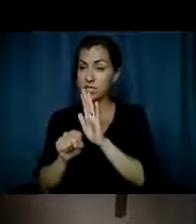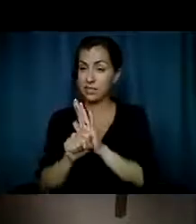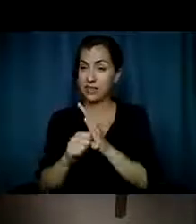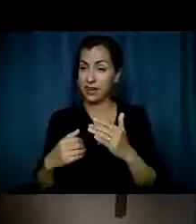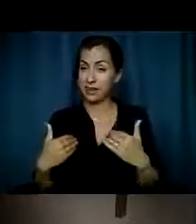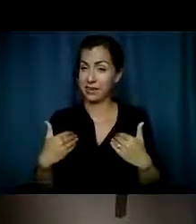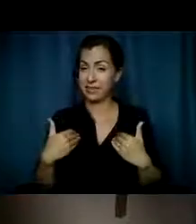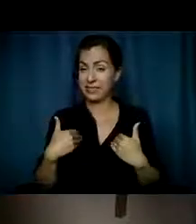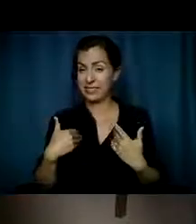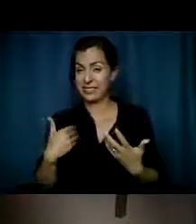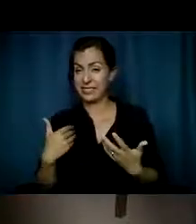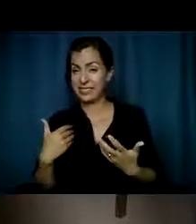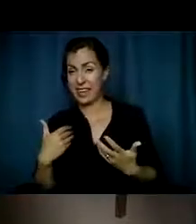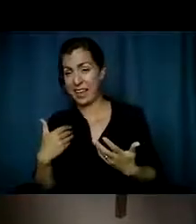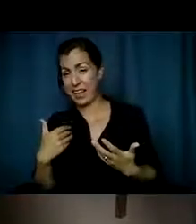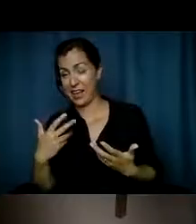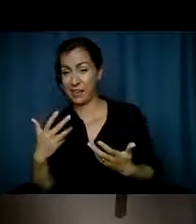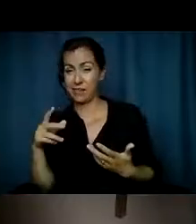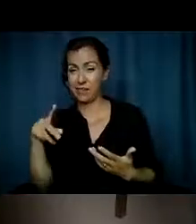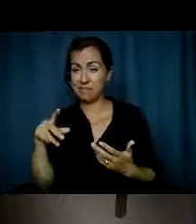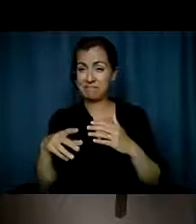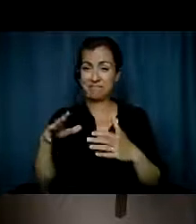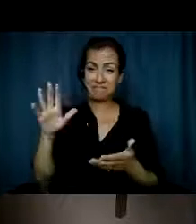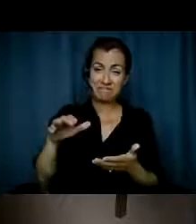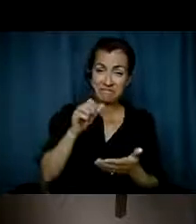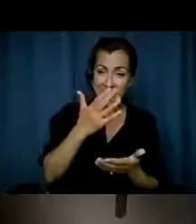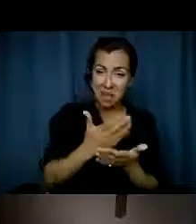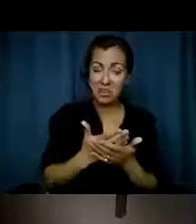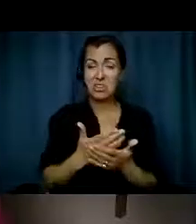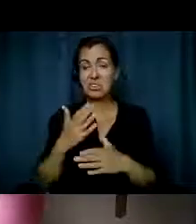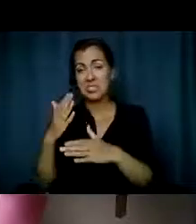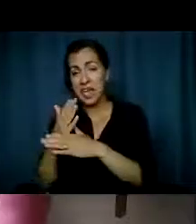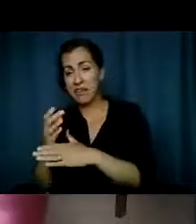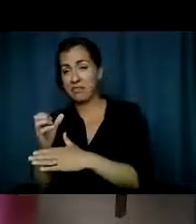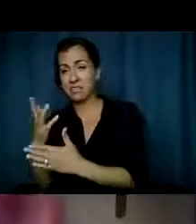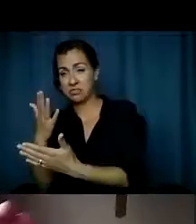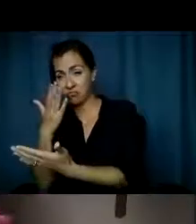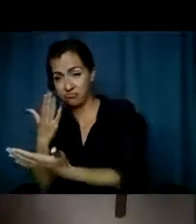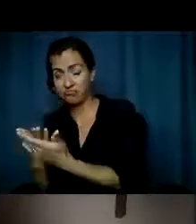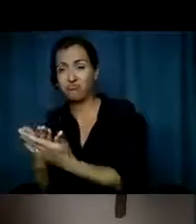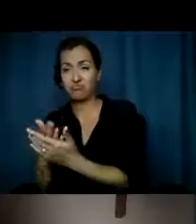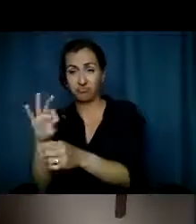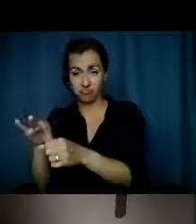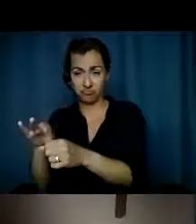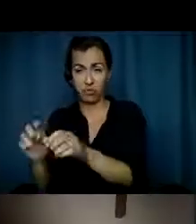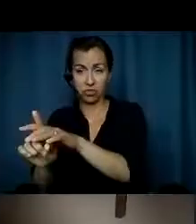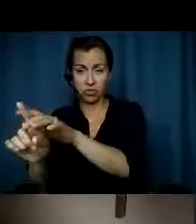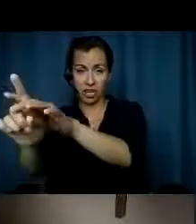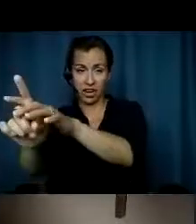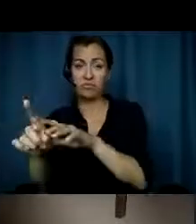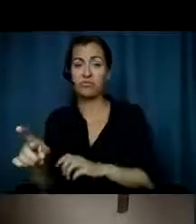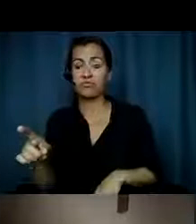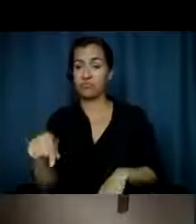with disabilities informing our election results.